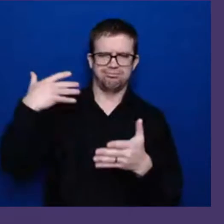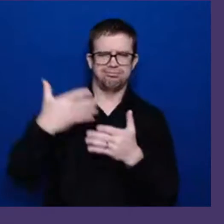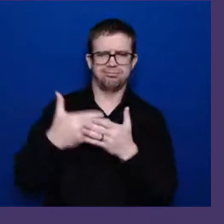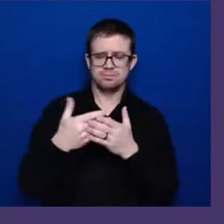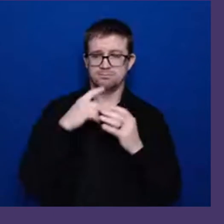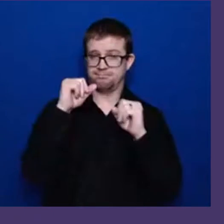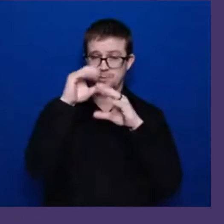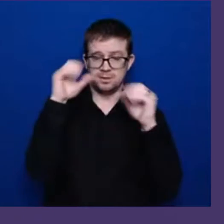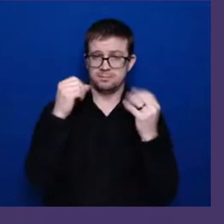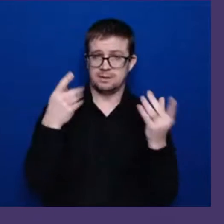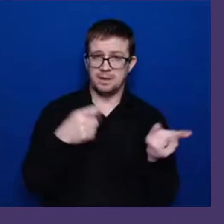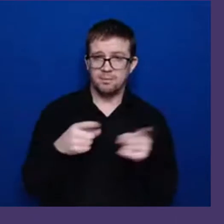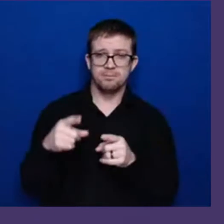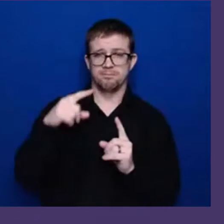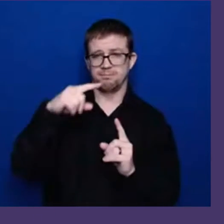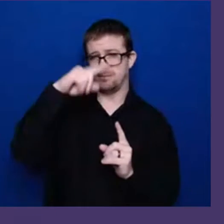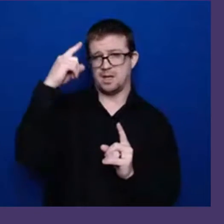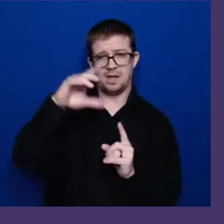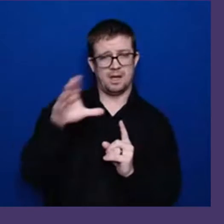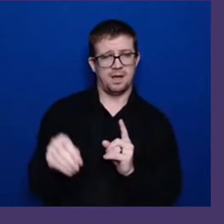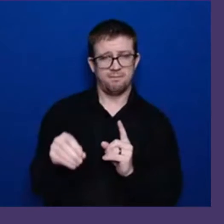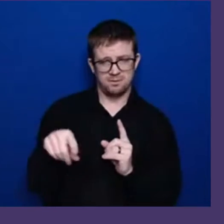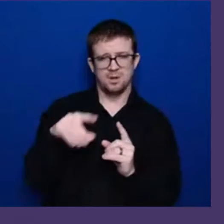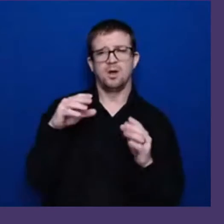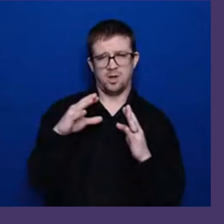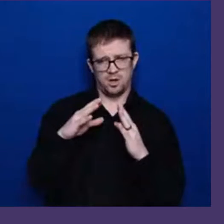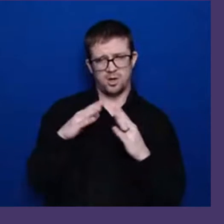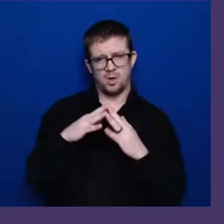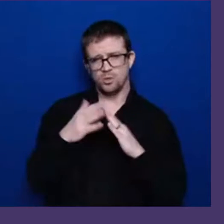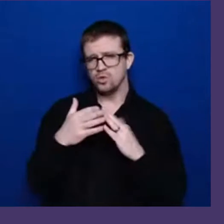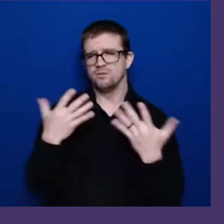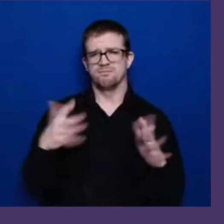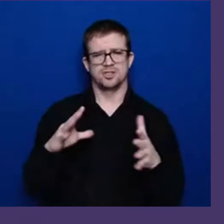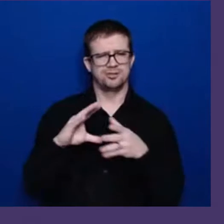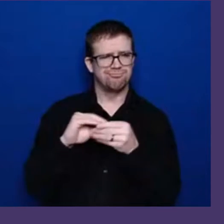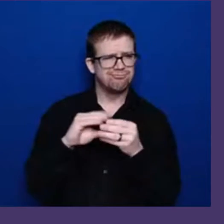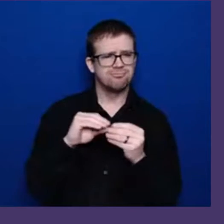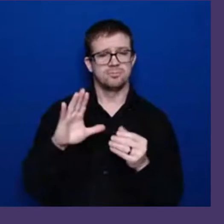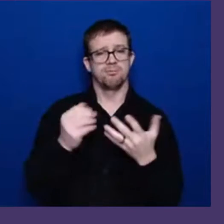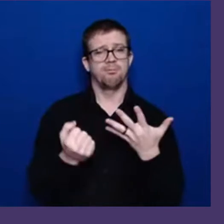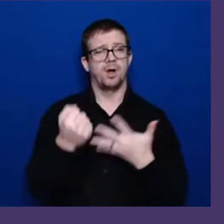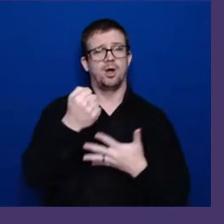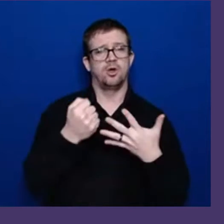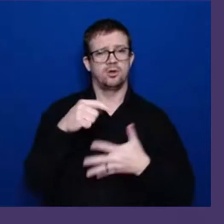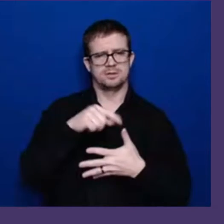verbally is that their priority is disability inclusion. It has always been, what you